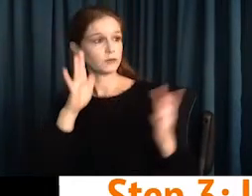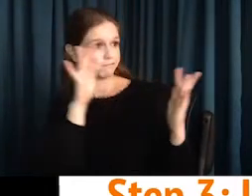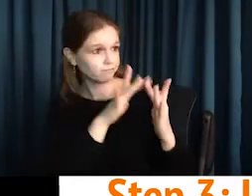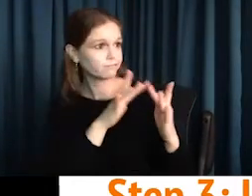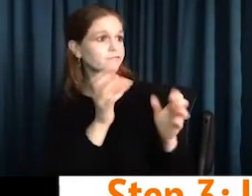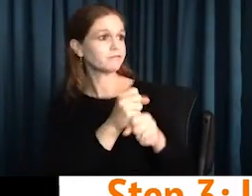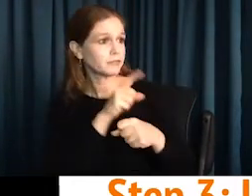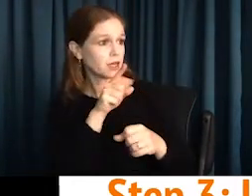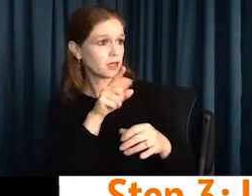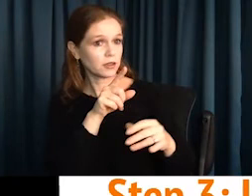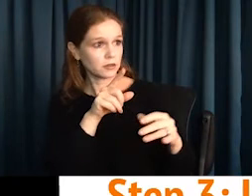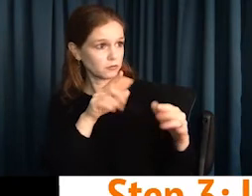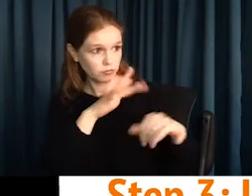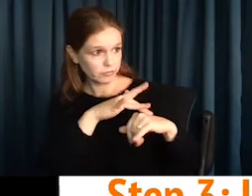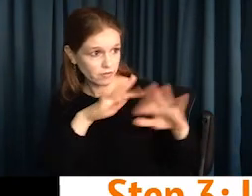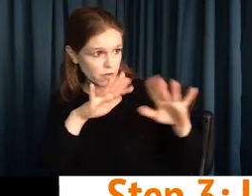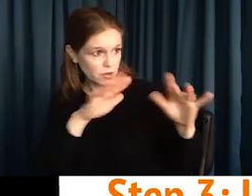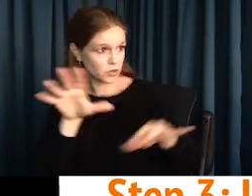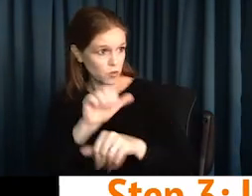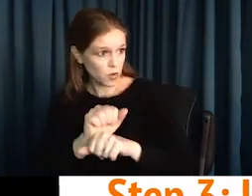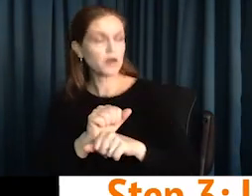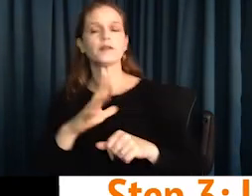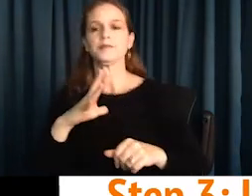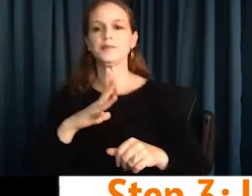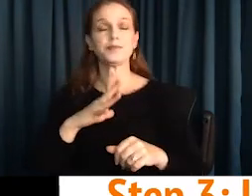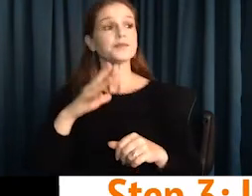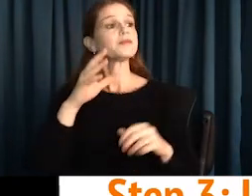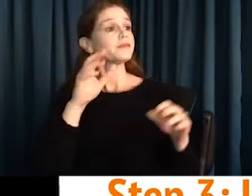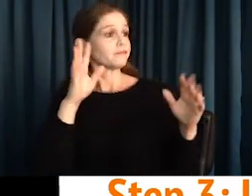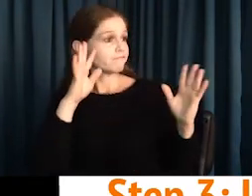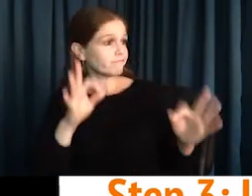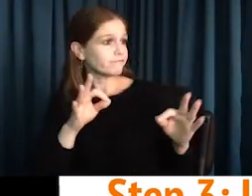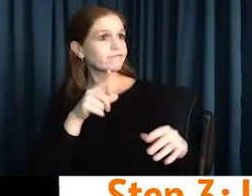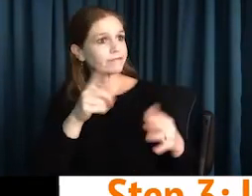counselor. These appointments can be done through zoom or just a phone call if you